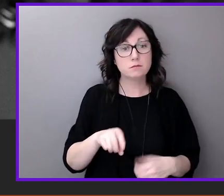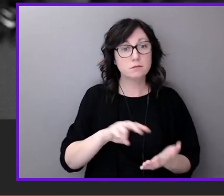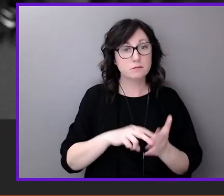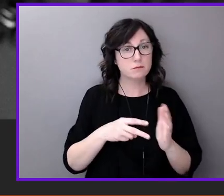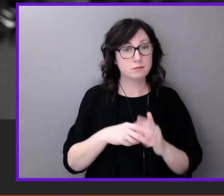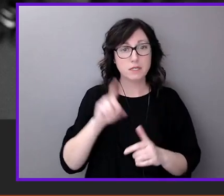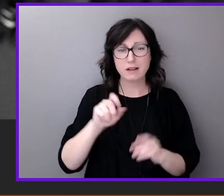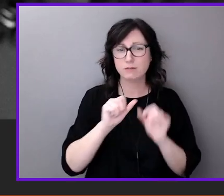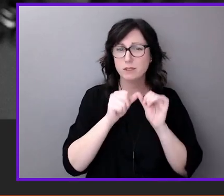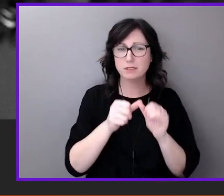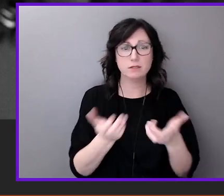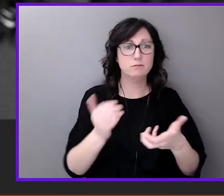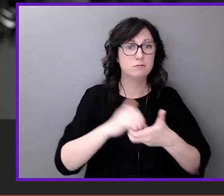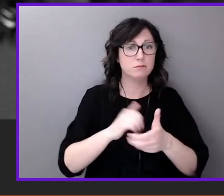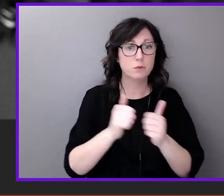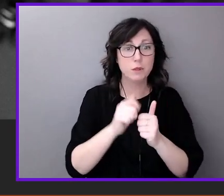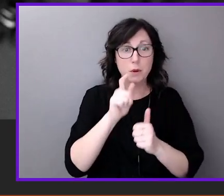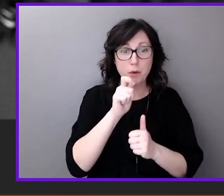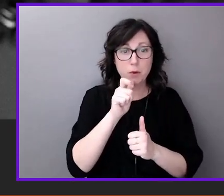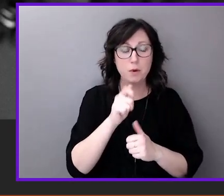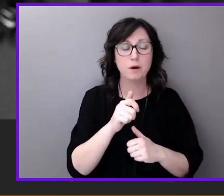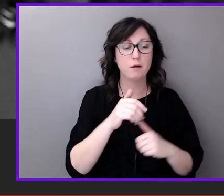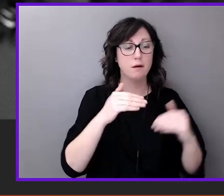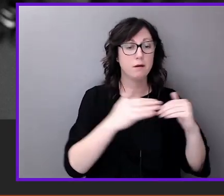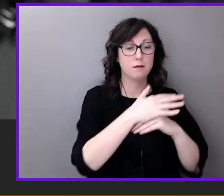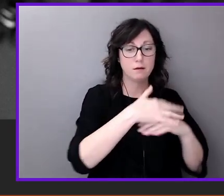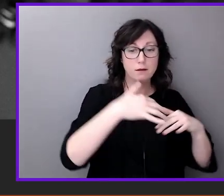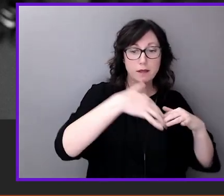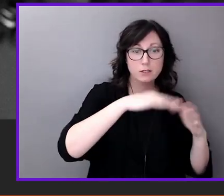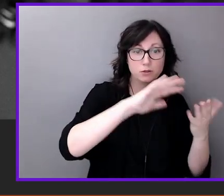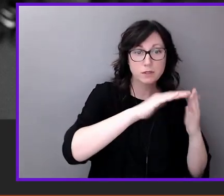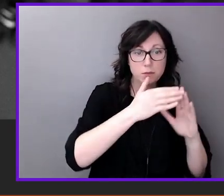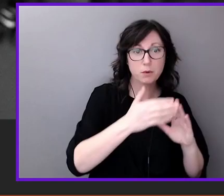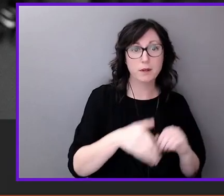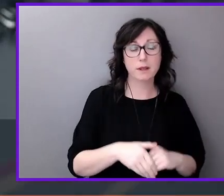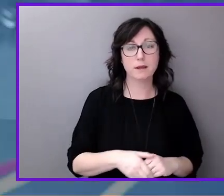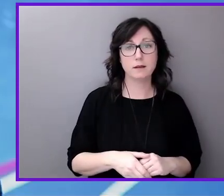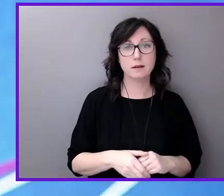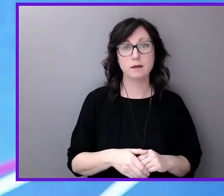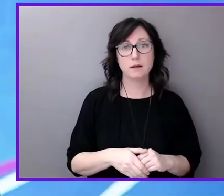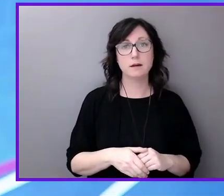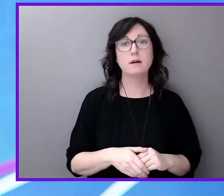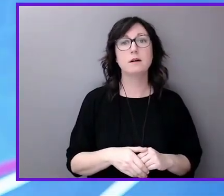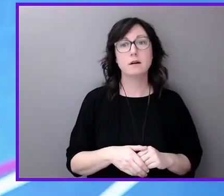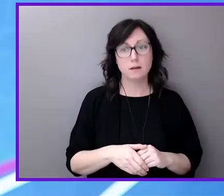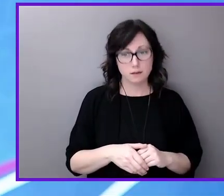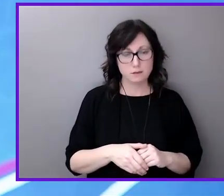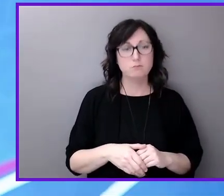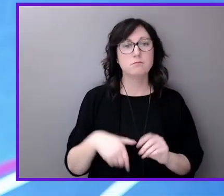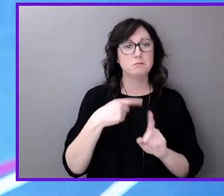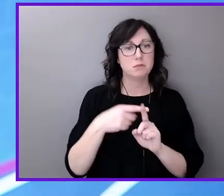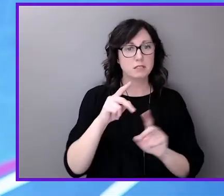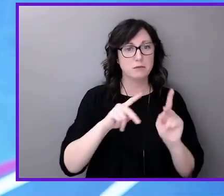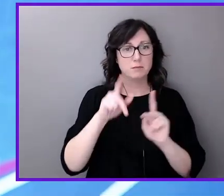between Indigenous people and the people who are settler descendants.